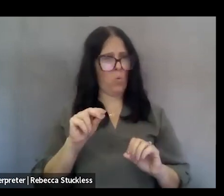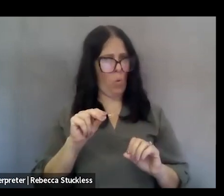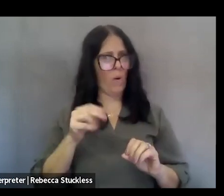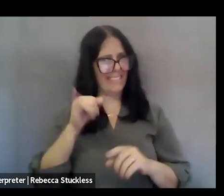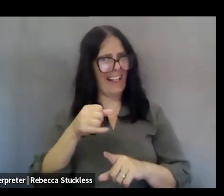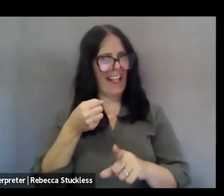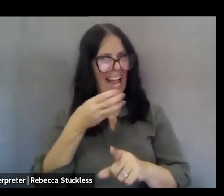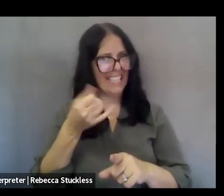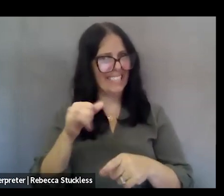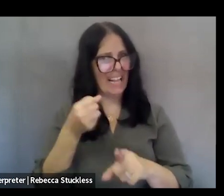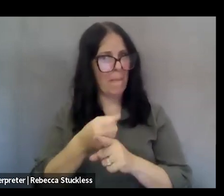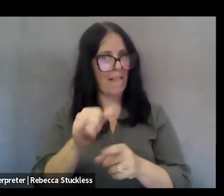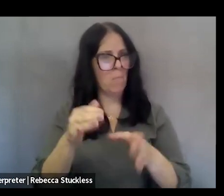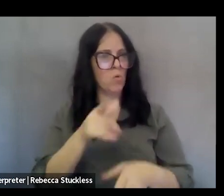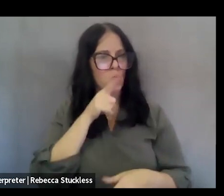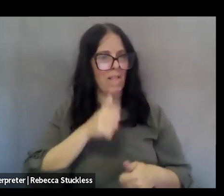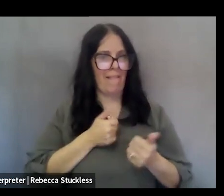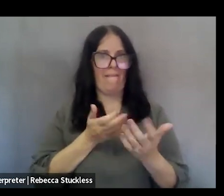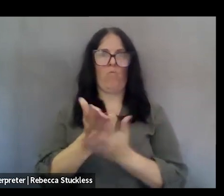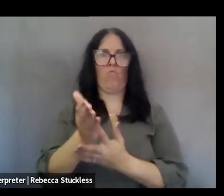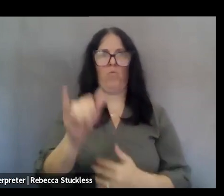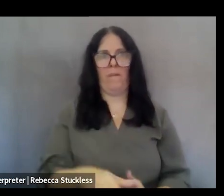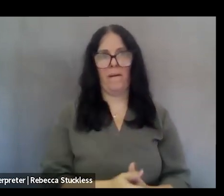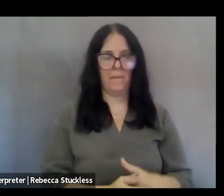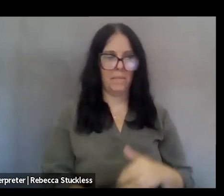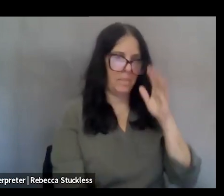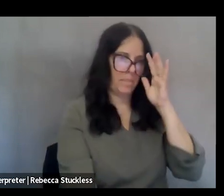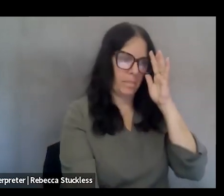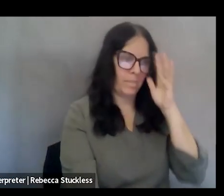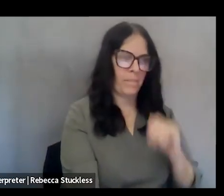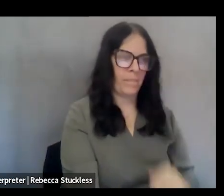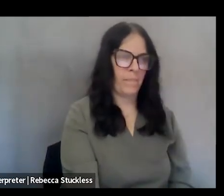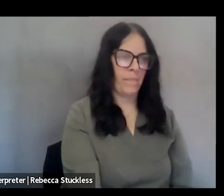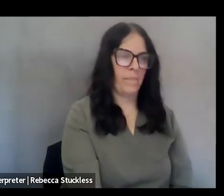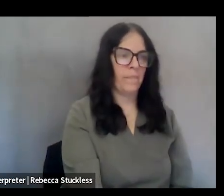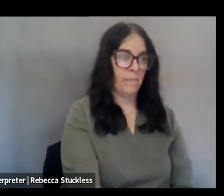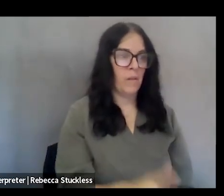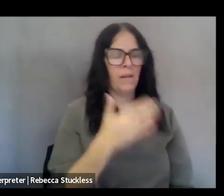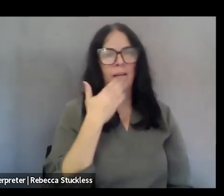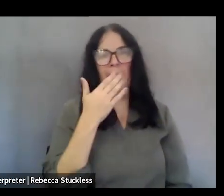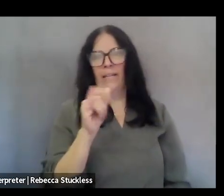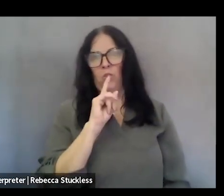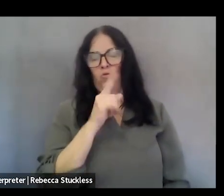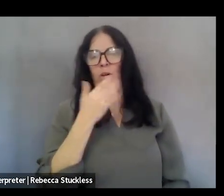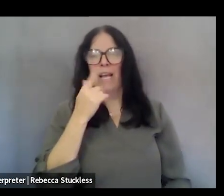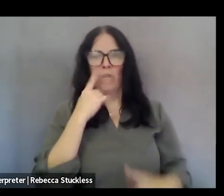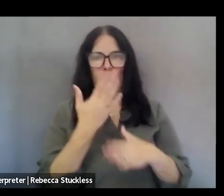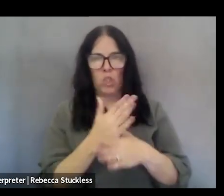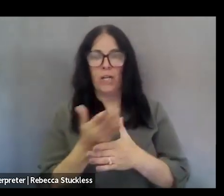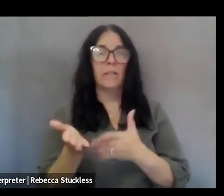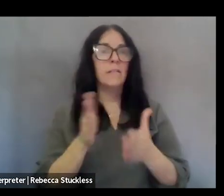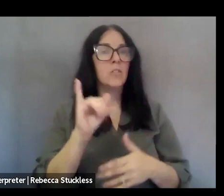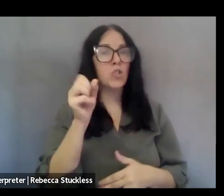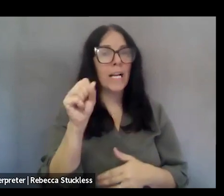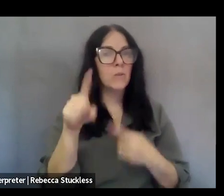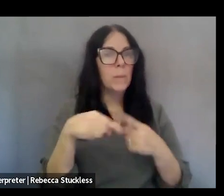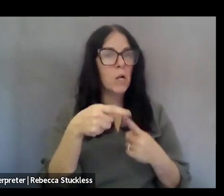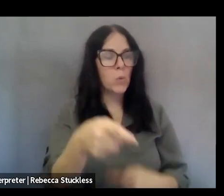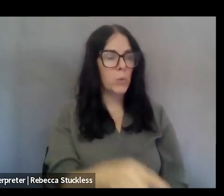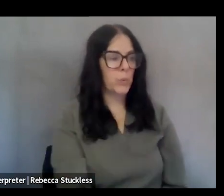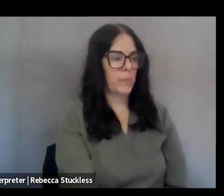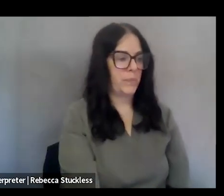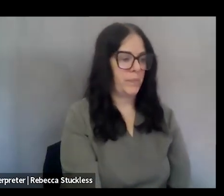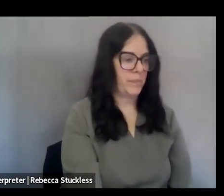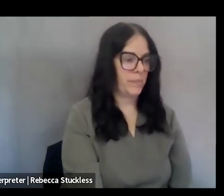it. DEVON: Great, thank you, it's very true. Thank you for sharing. Jess, how about you? JESS: Hello,